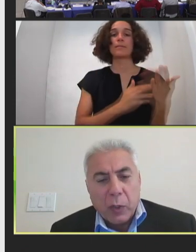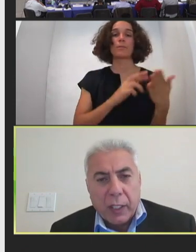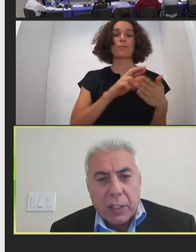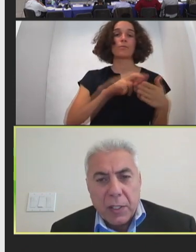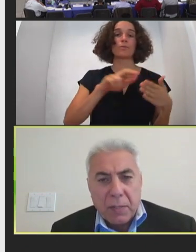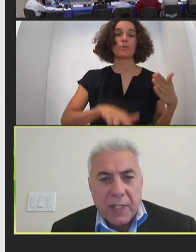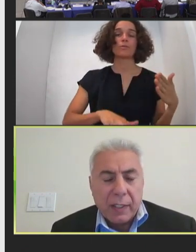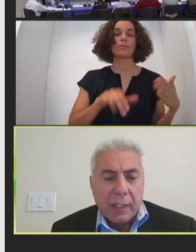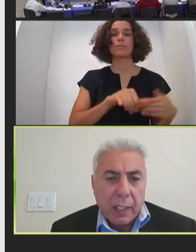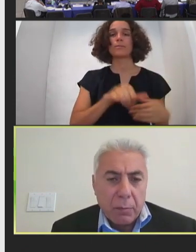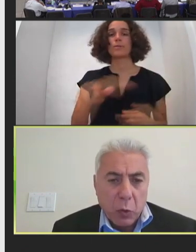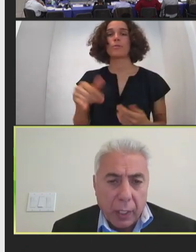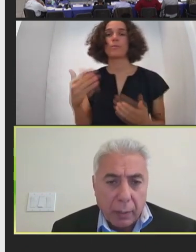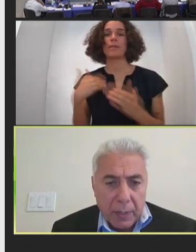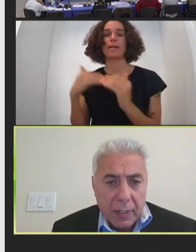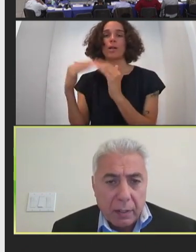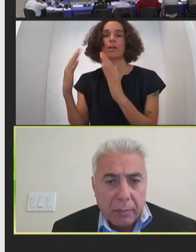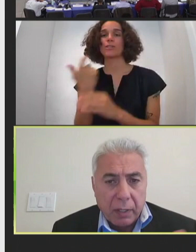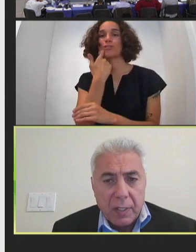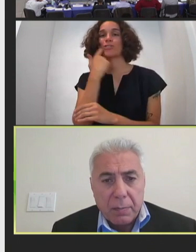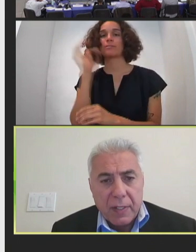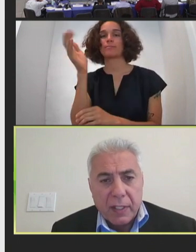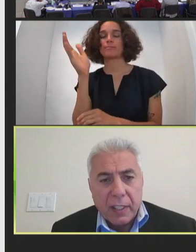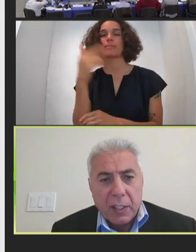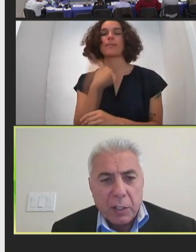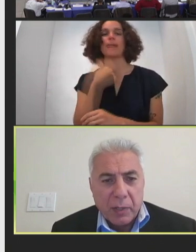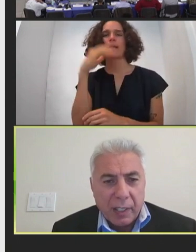colleague just presented. And I'm sorry I missed the previous presentation. But I've